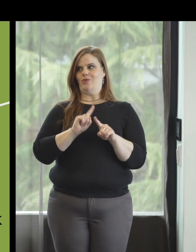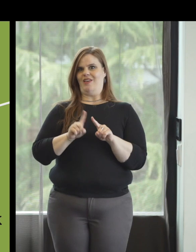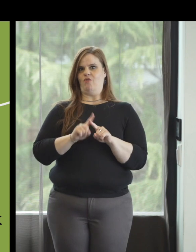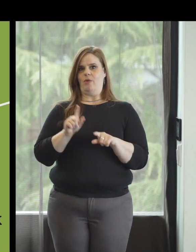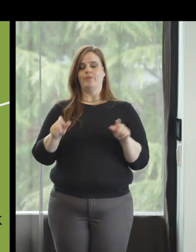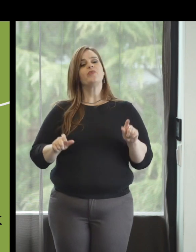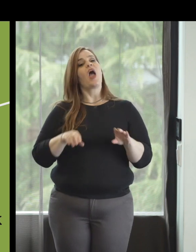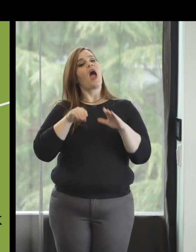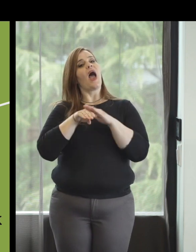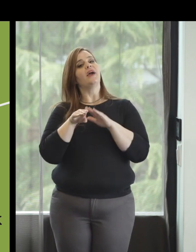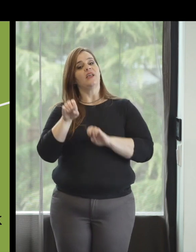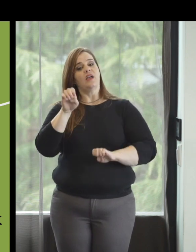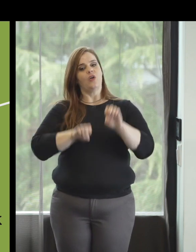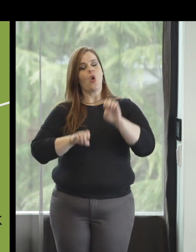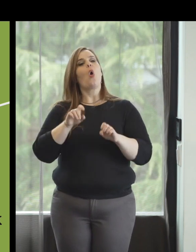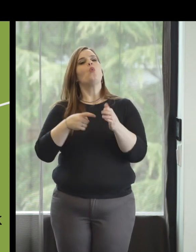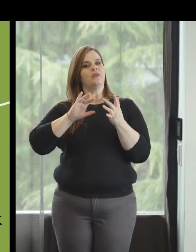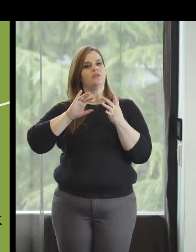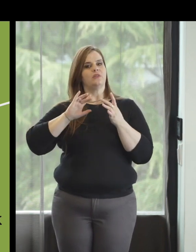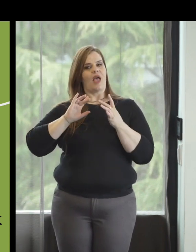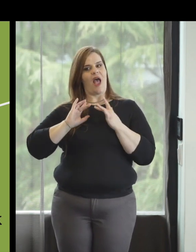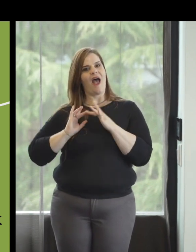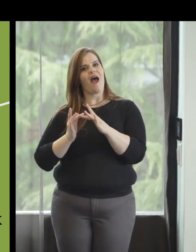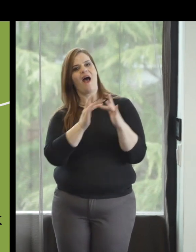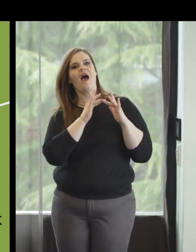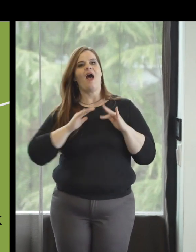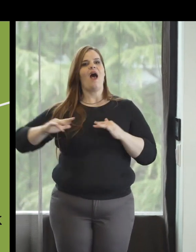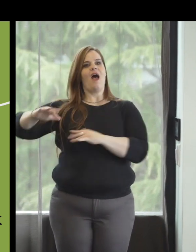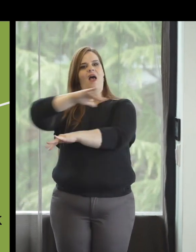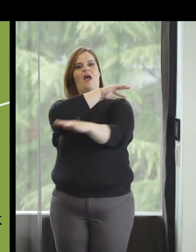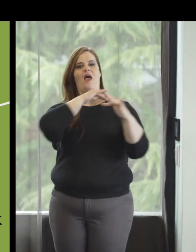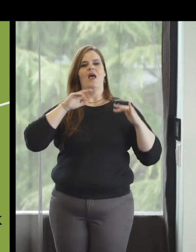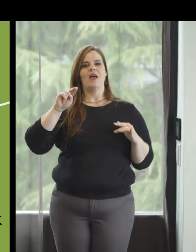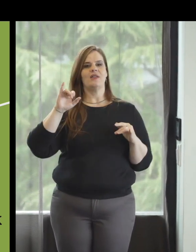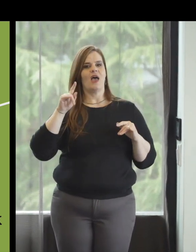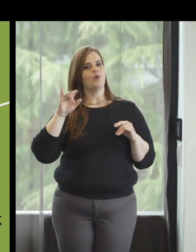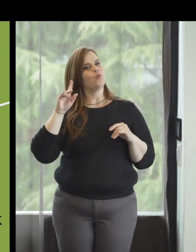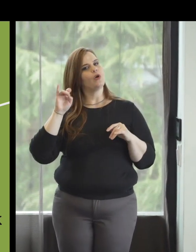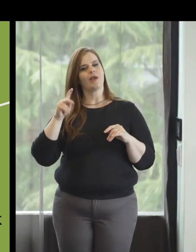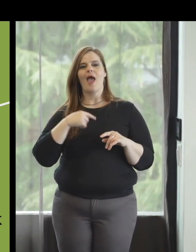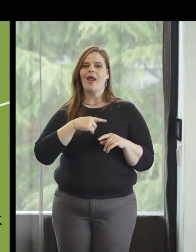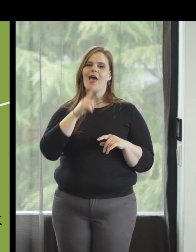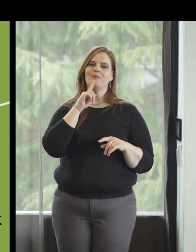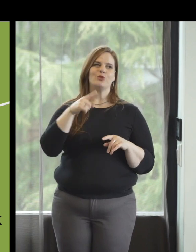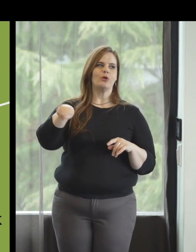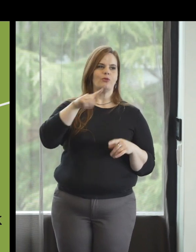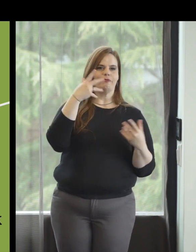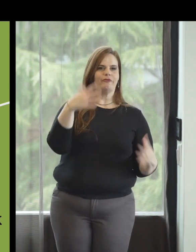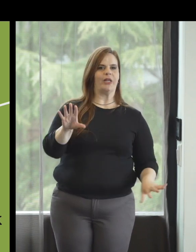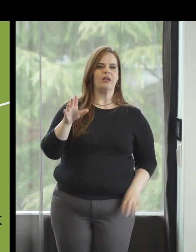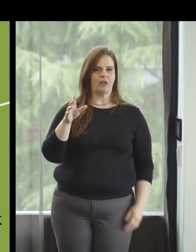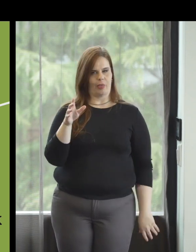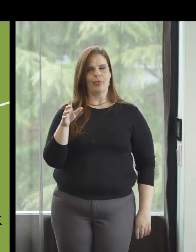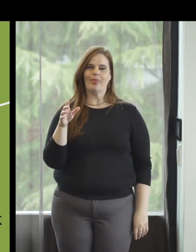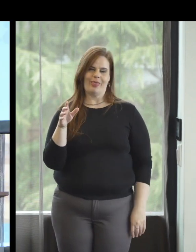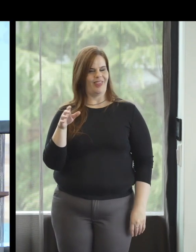network not separate assets in the built environment. And I think I'm kind of preaching to the choir here but believe me, I